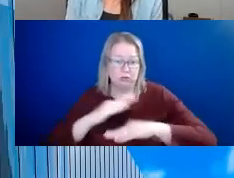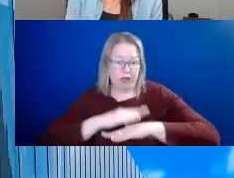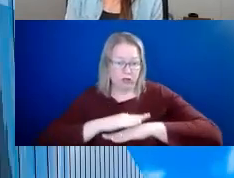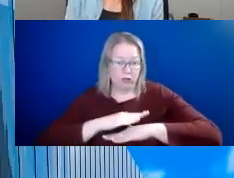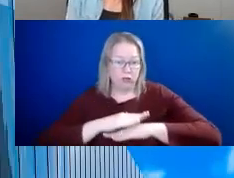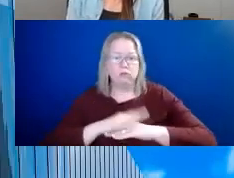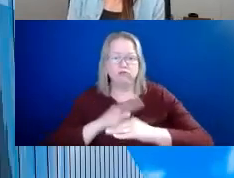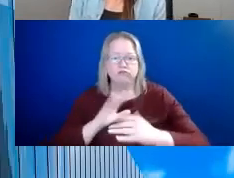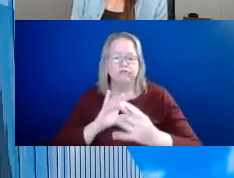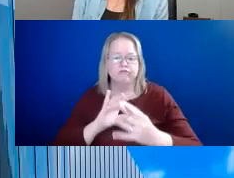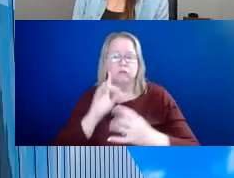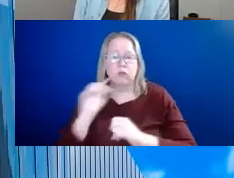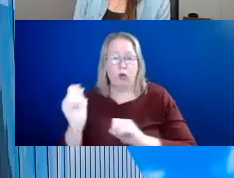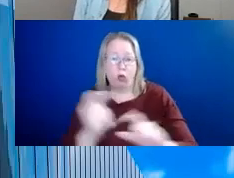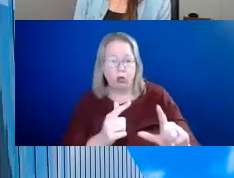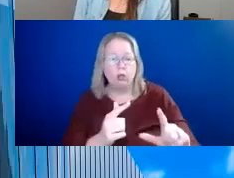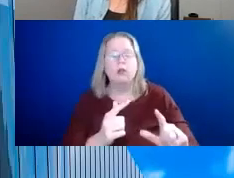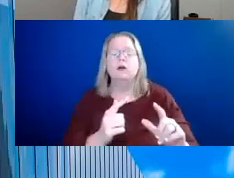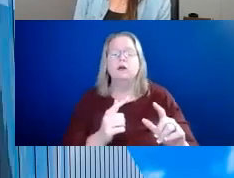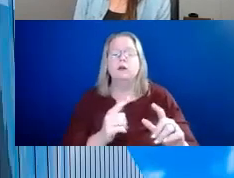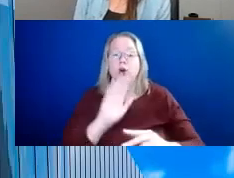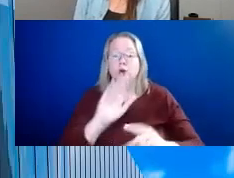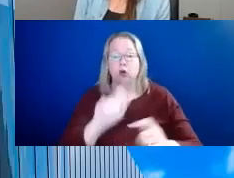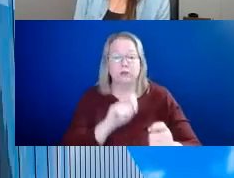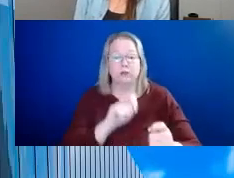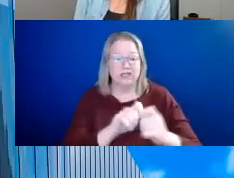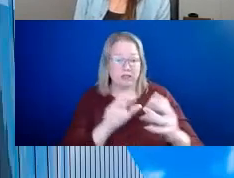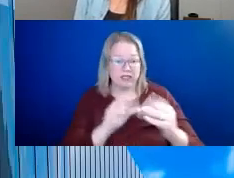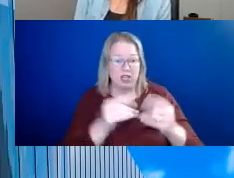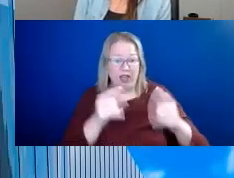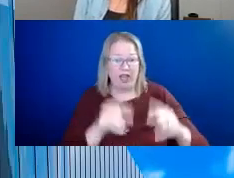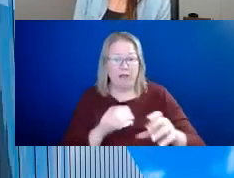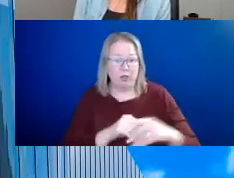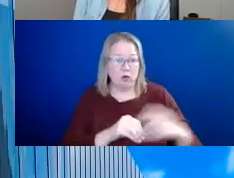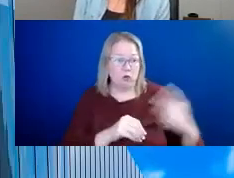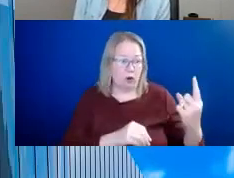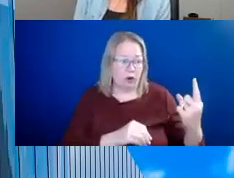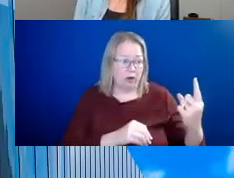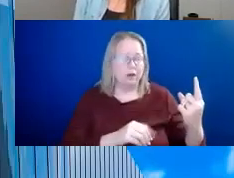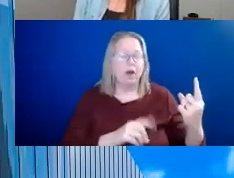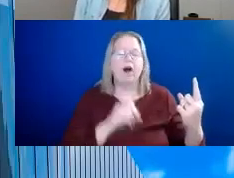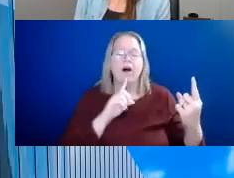12:18:20 Because while your specific session may take place in one , there is some overlap.